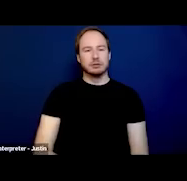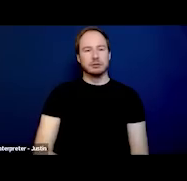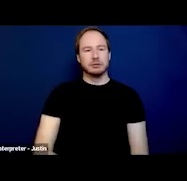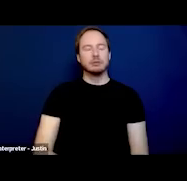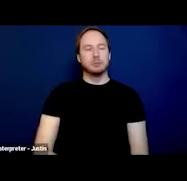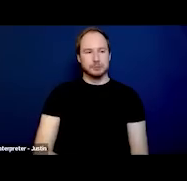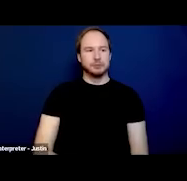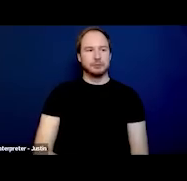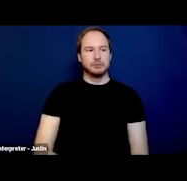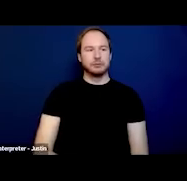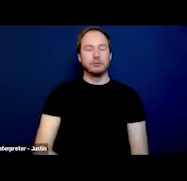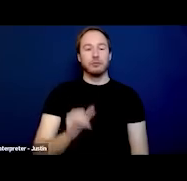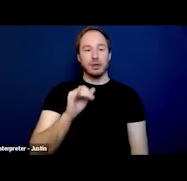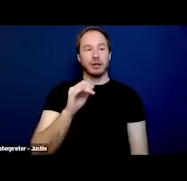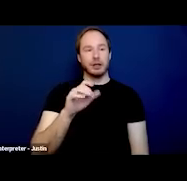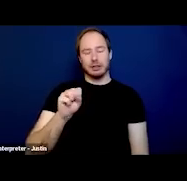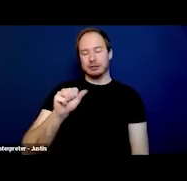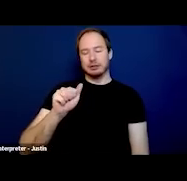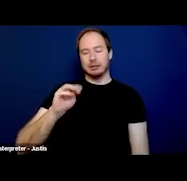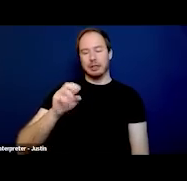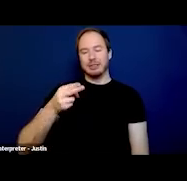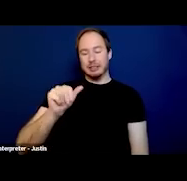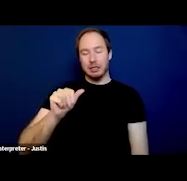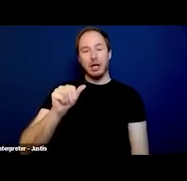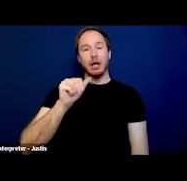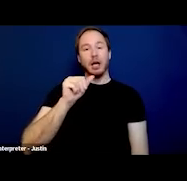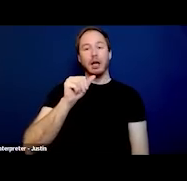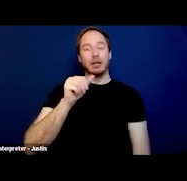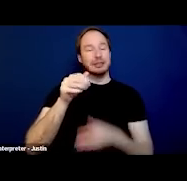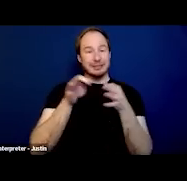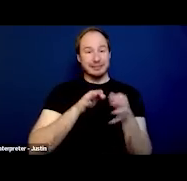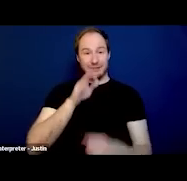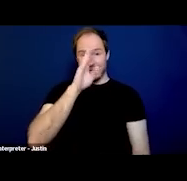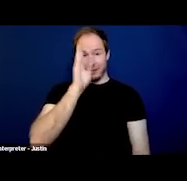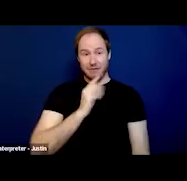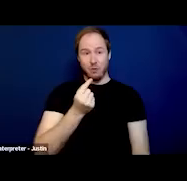Thank you. So SAMHSA actually defines schizophrenia as a condition that causes people